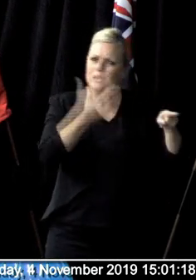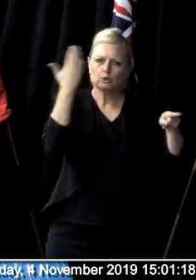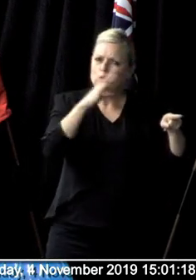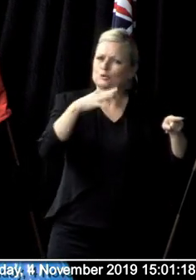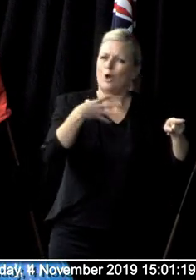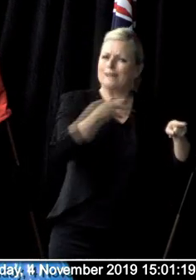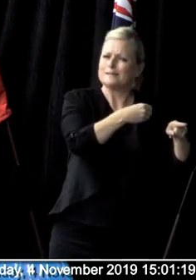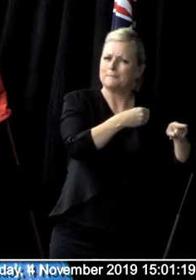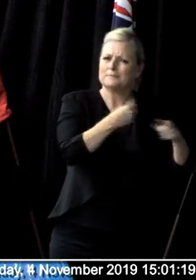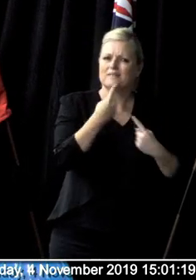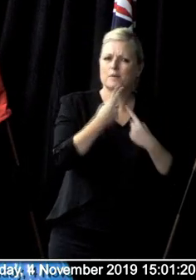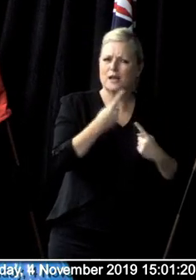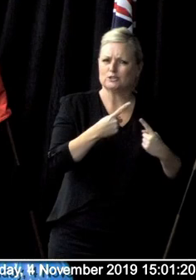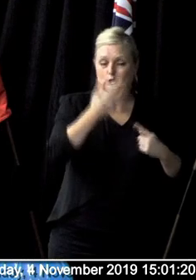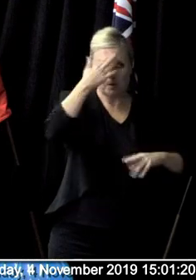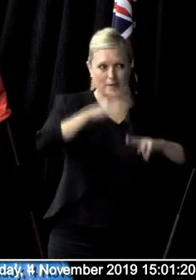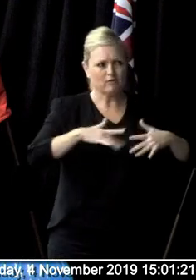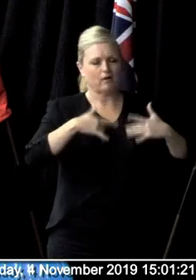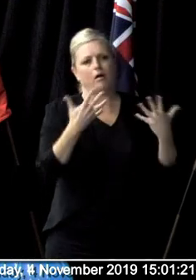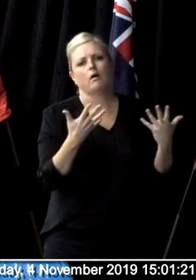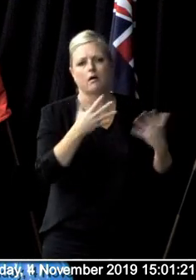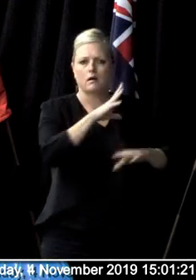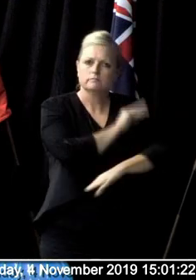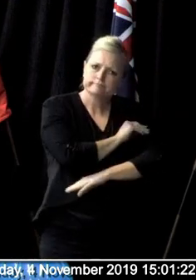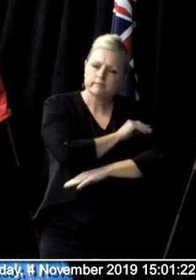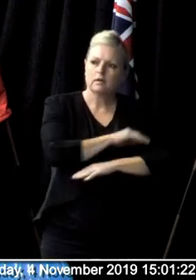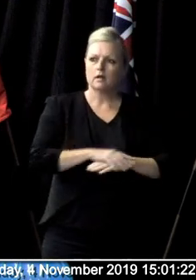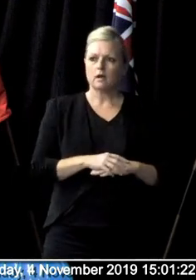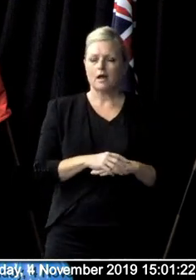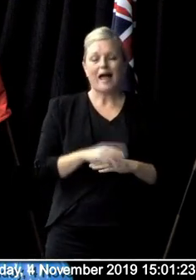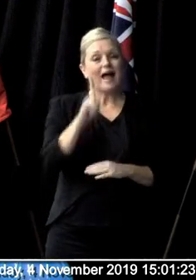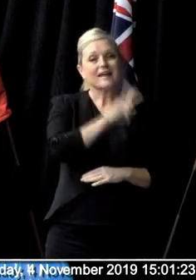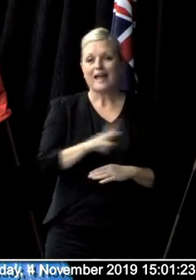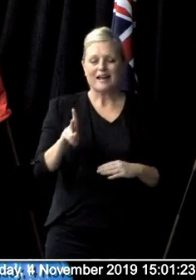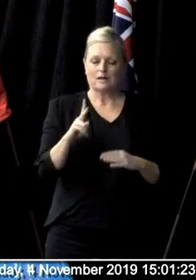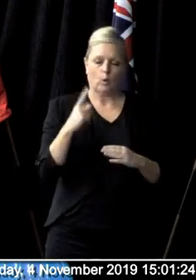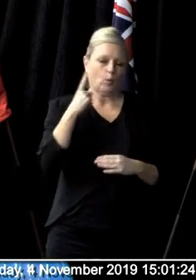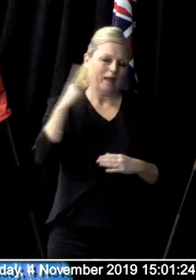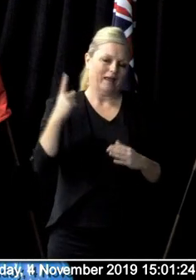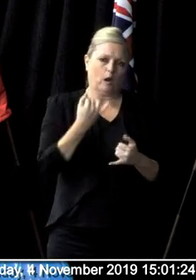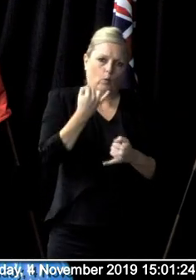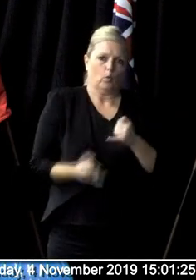And, again, we must say, it is only the worse cases that we see. Okay.